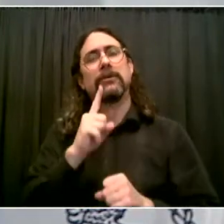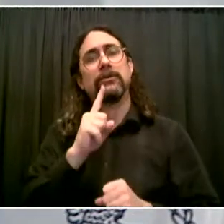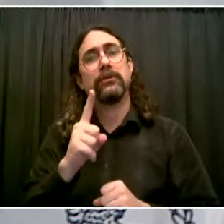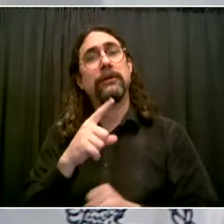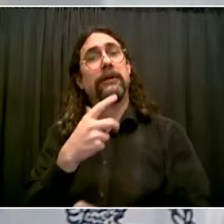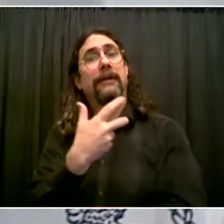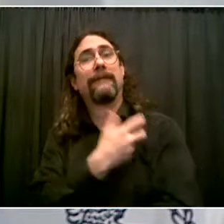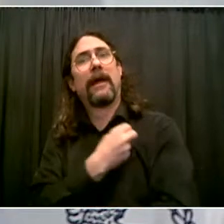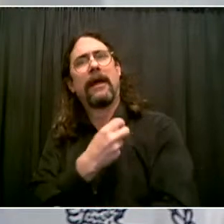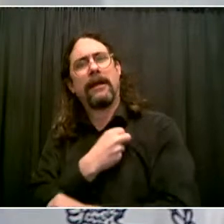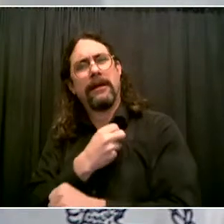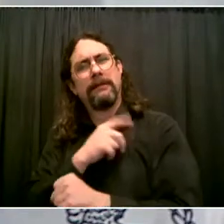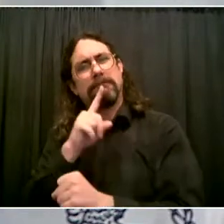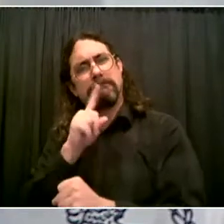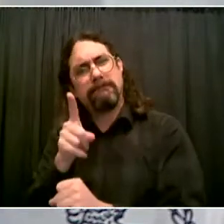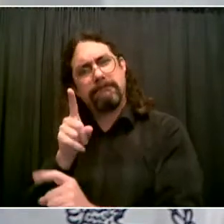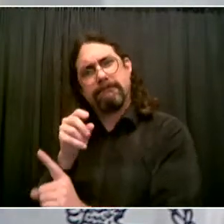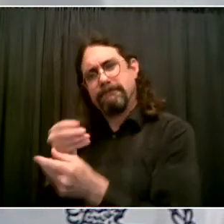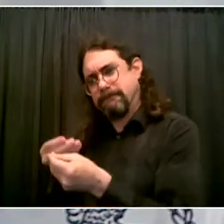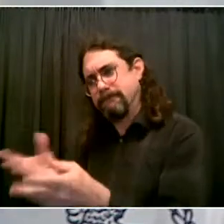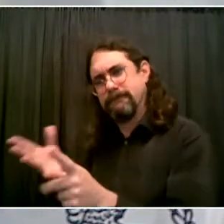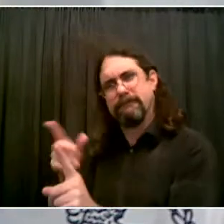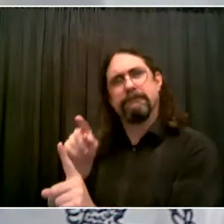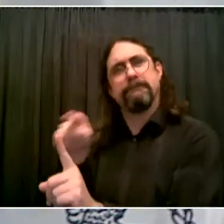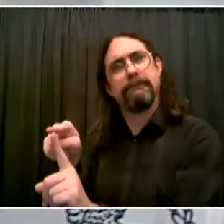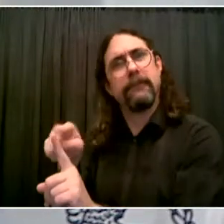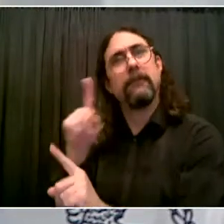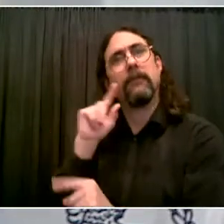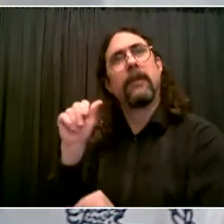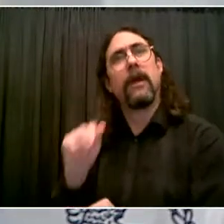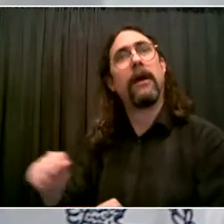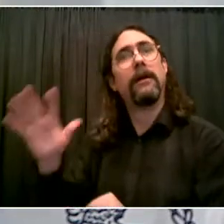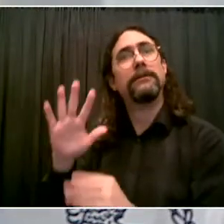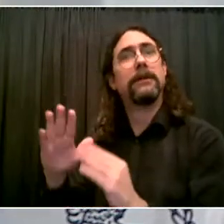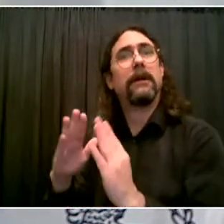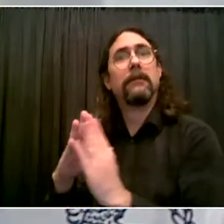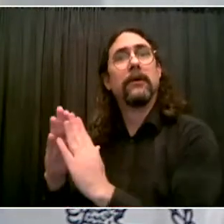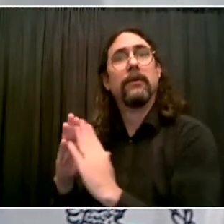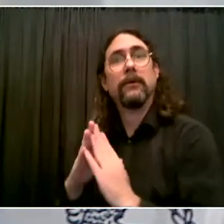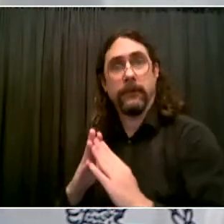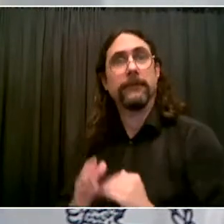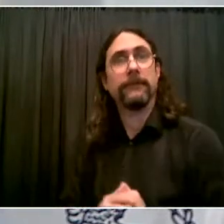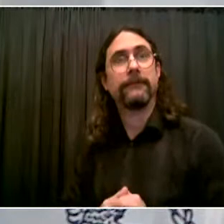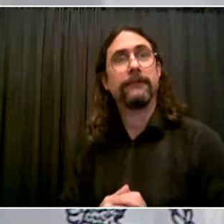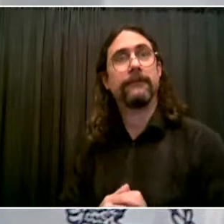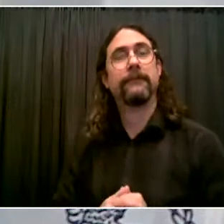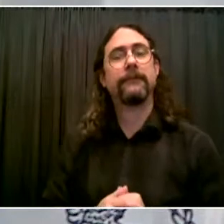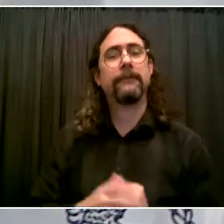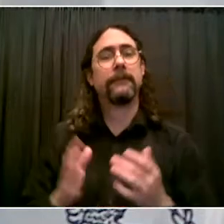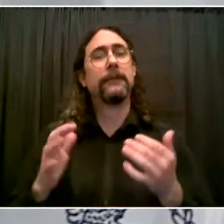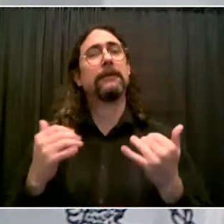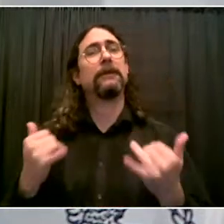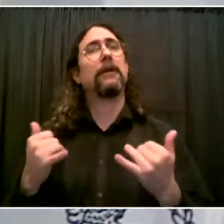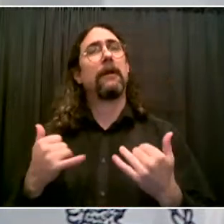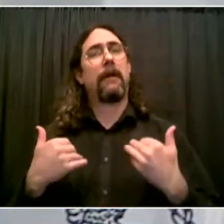MAKAKG INA A SPEPEC EFFORT TO INTENSIFY VACCINATION EFFORTS IN ASIAN COMMUNITIES. LAST WEEK WW E LAUNCHED A